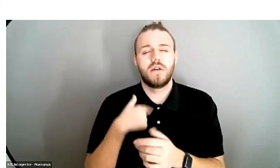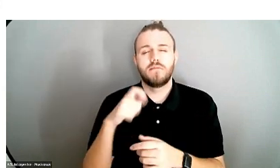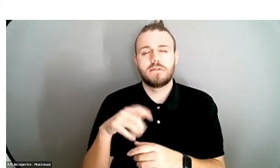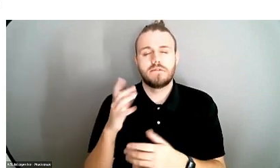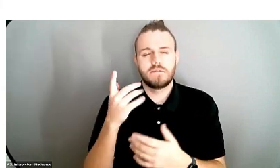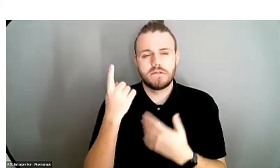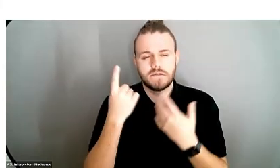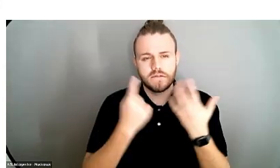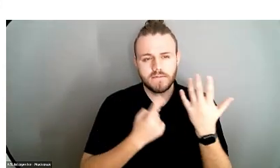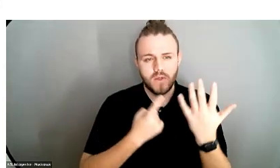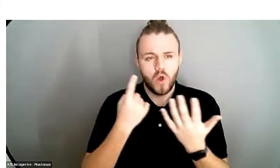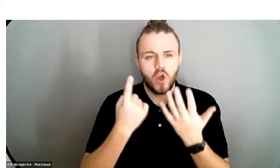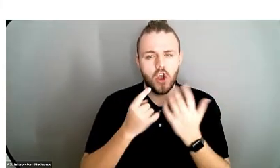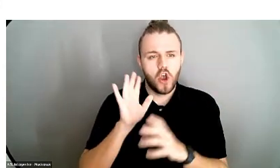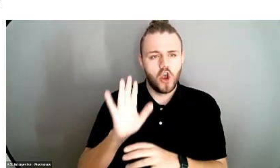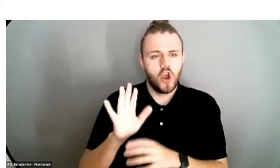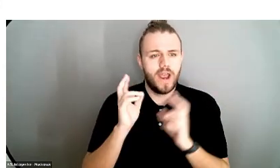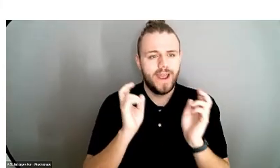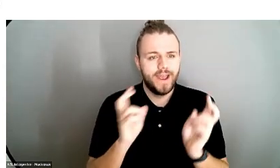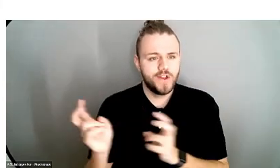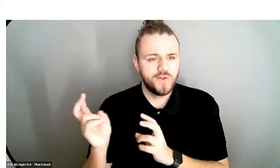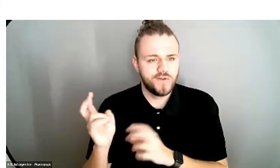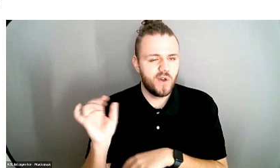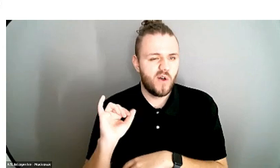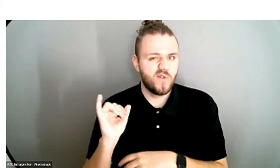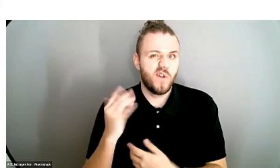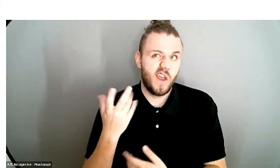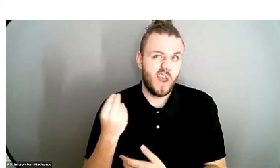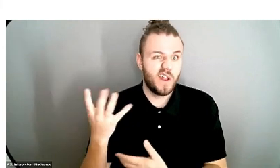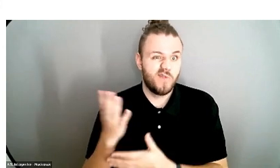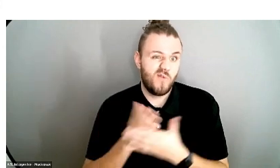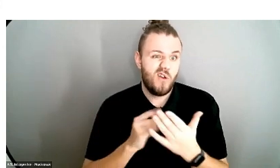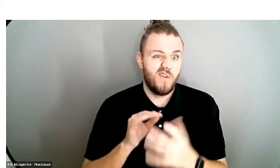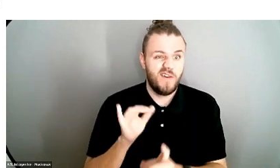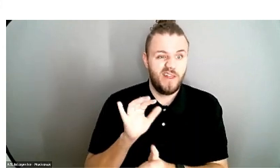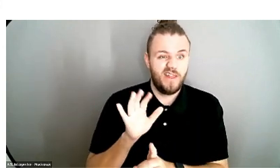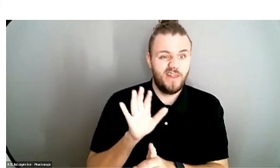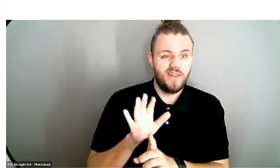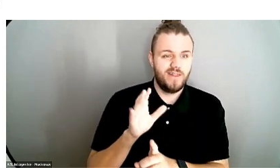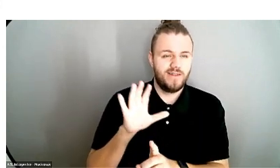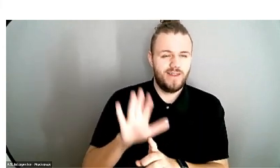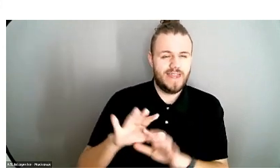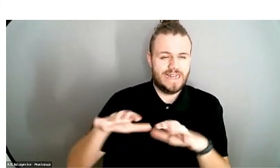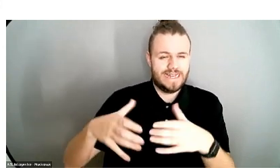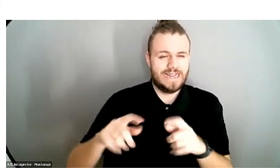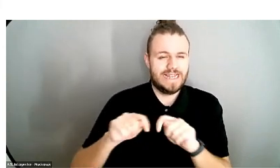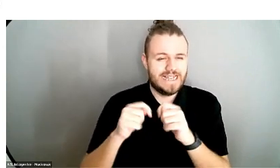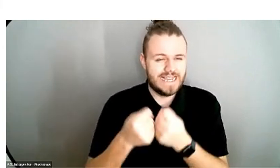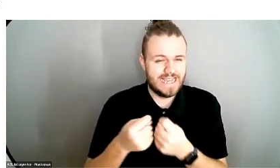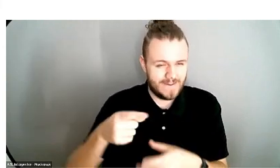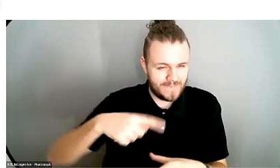her issues were as well as part of this team. And then I had to